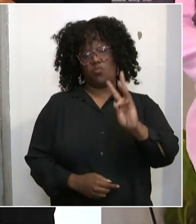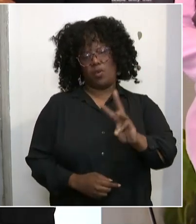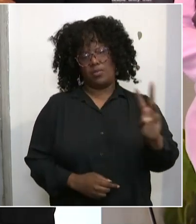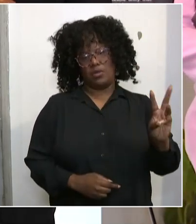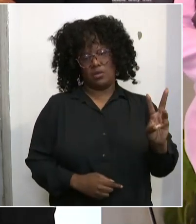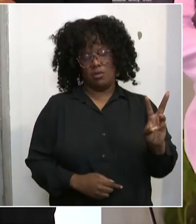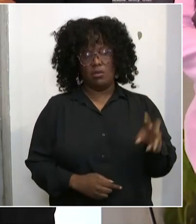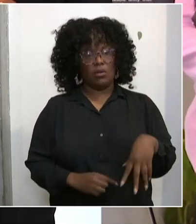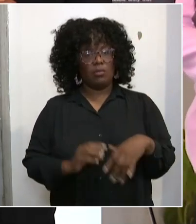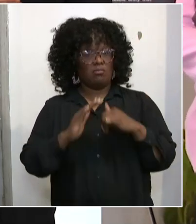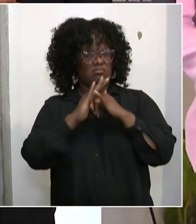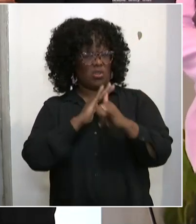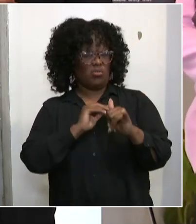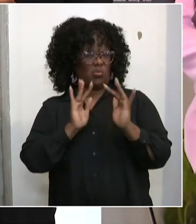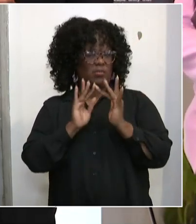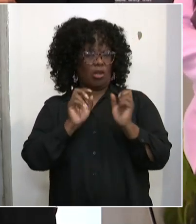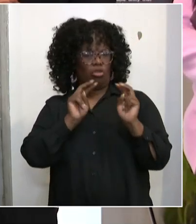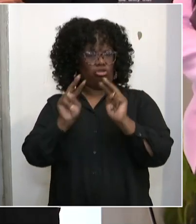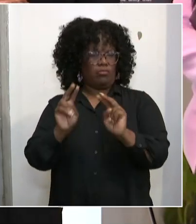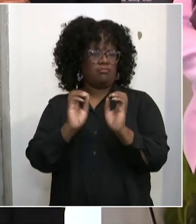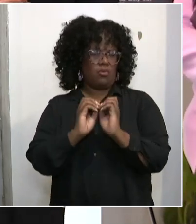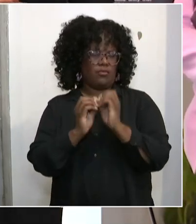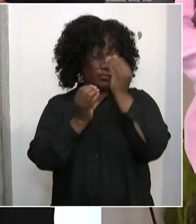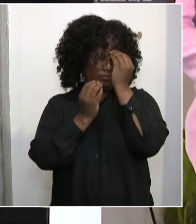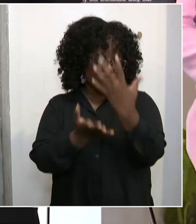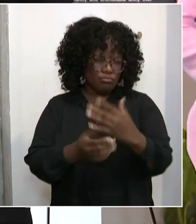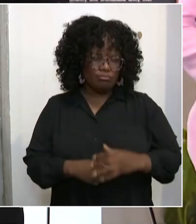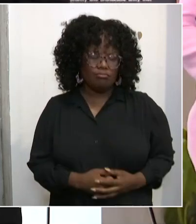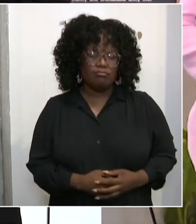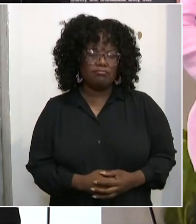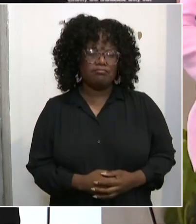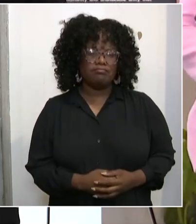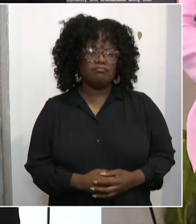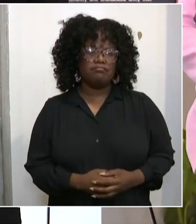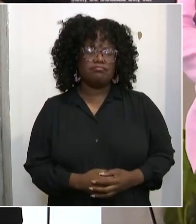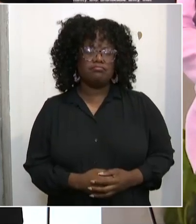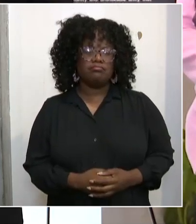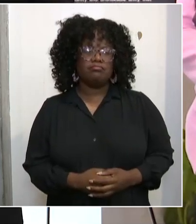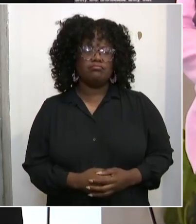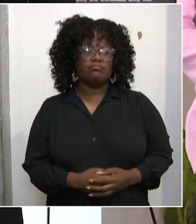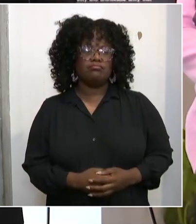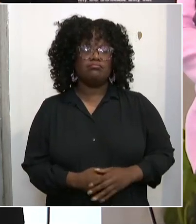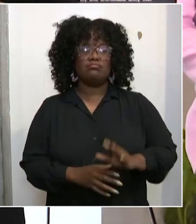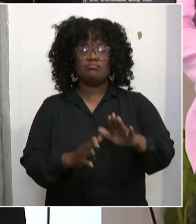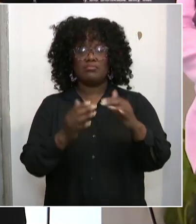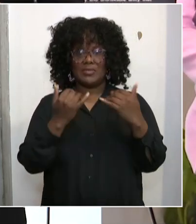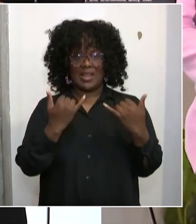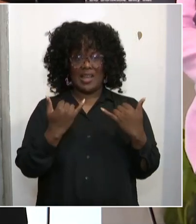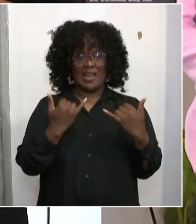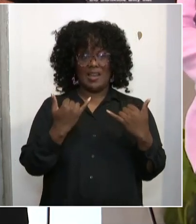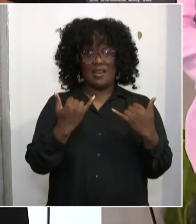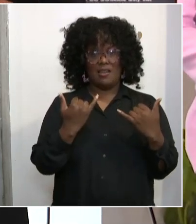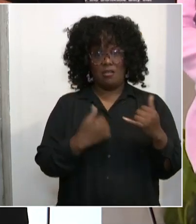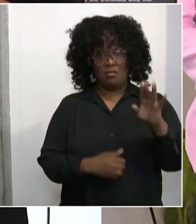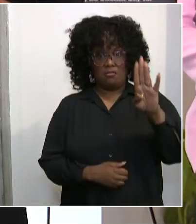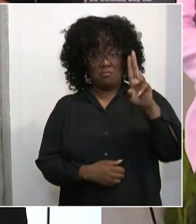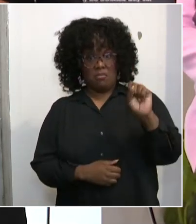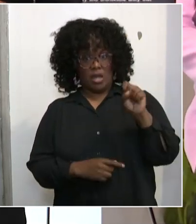at the end of June is our normal service change. Better bus network redesign is kicking in. We are changing every bus line in the entire network,